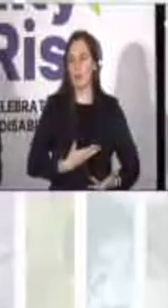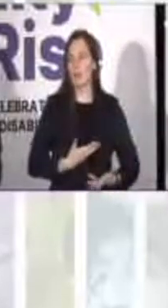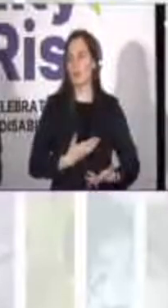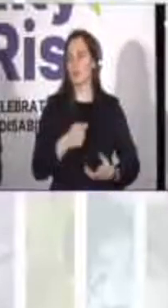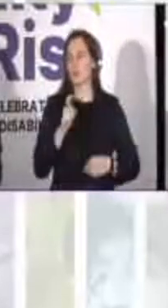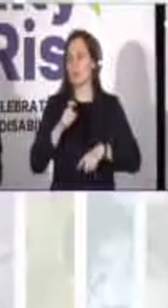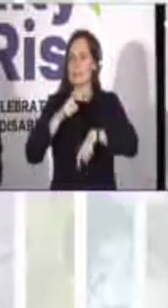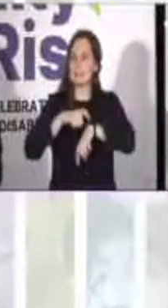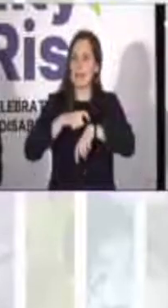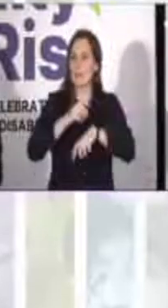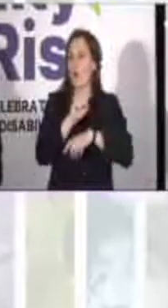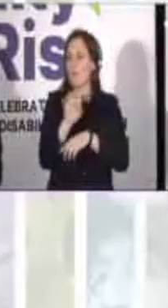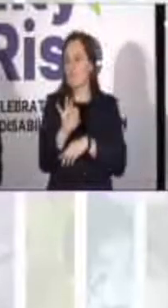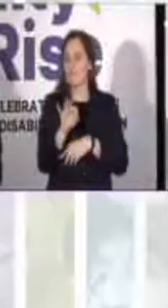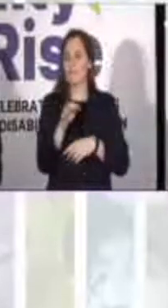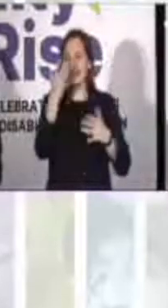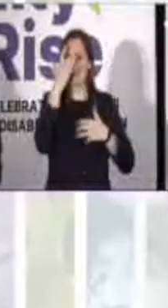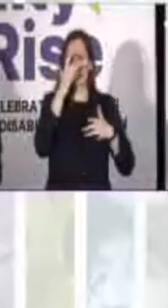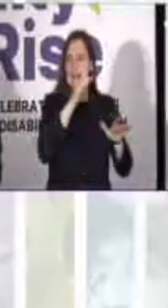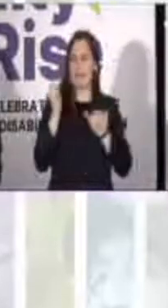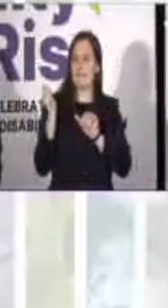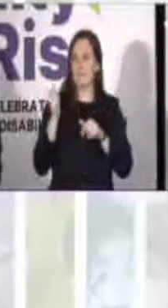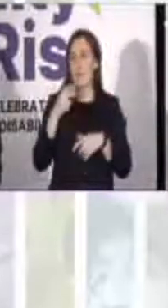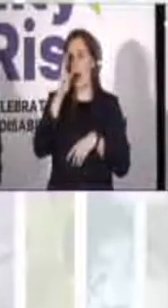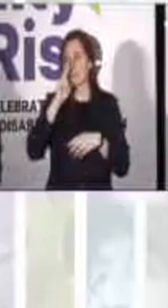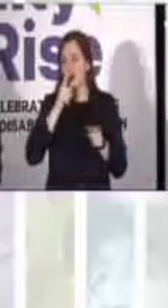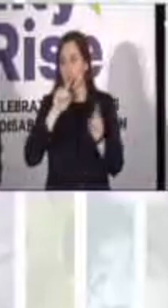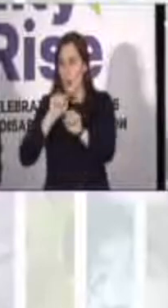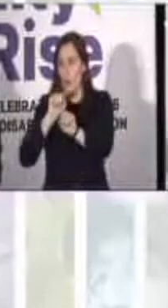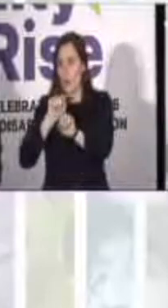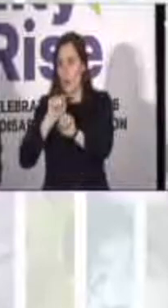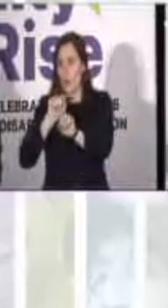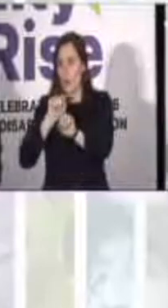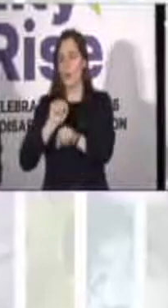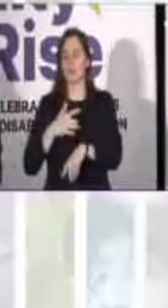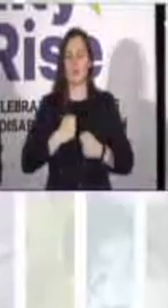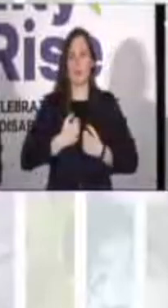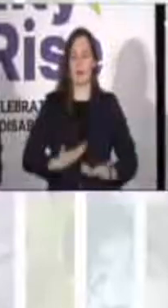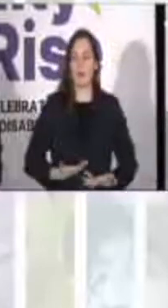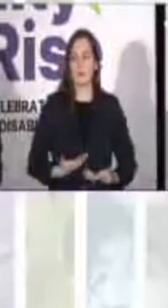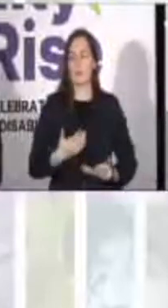BECAUSE OF THIS I WAS BARELY GETTING THROUGH TODAY AND I DID NOT DISCOVER UNTIL I WAS ABOUT 30